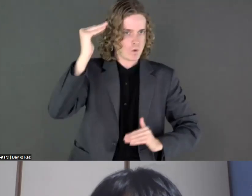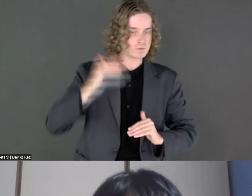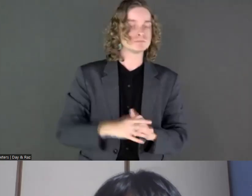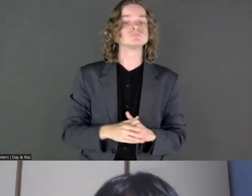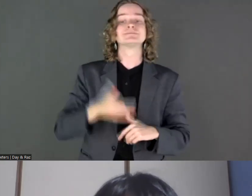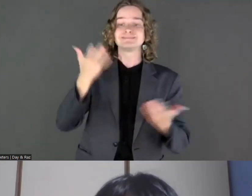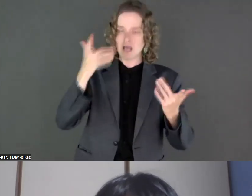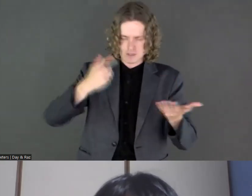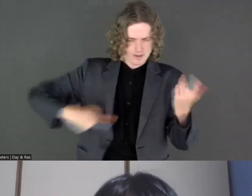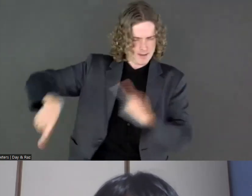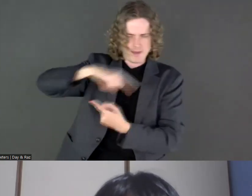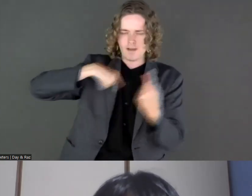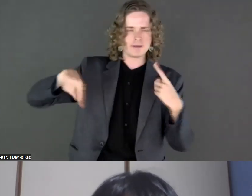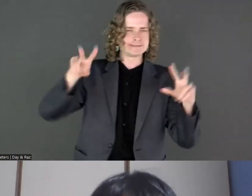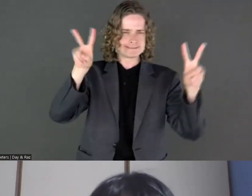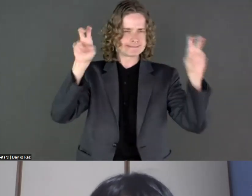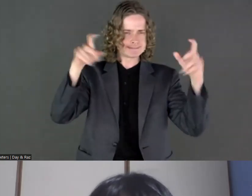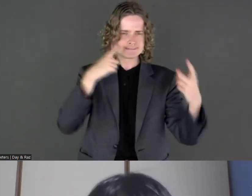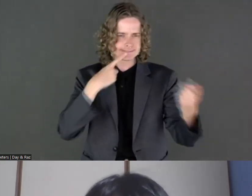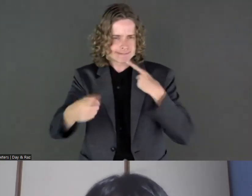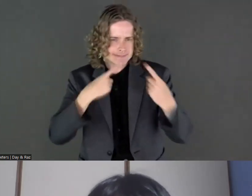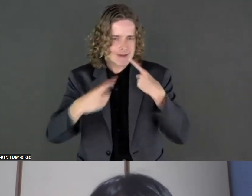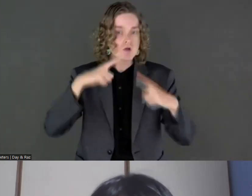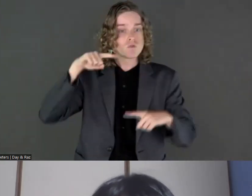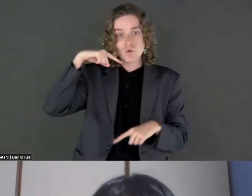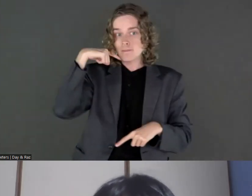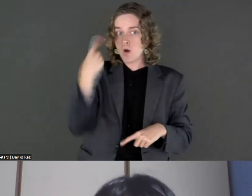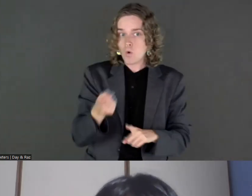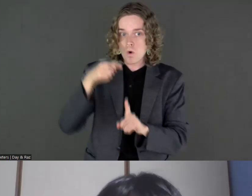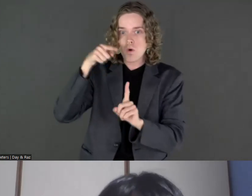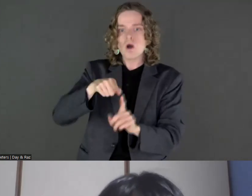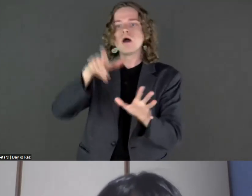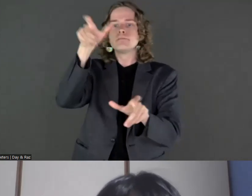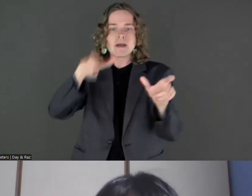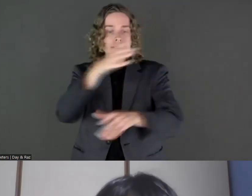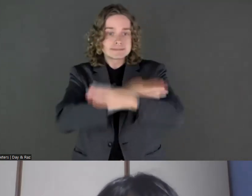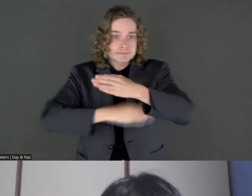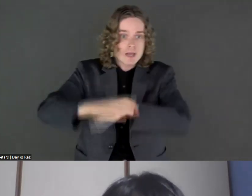in Ukraine. The meeting will take place tomorrow, different agencies and we are thrilled about this